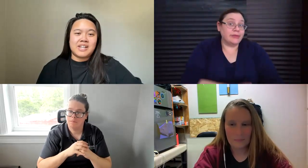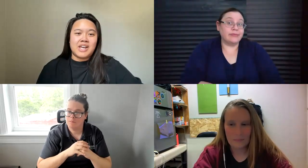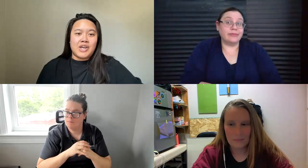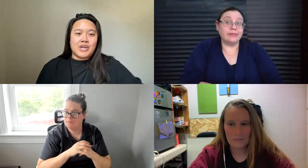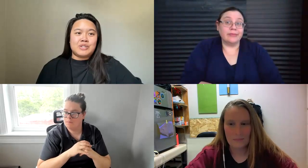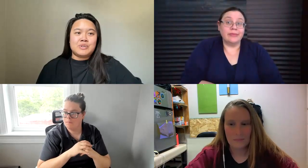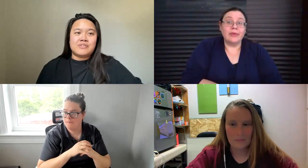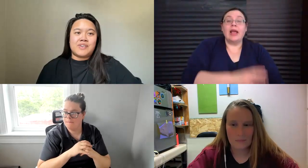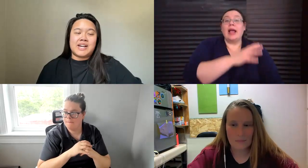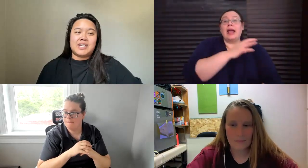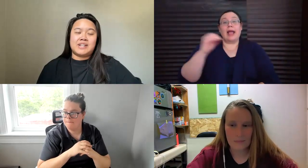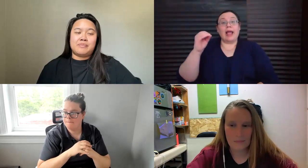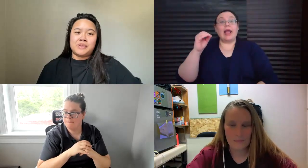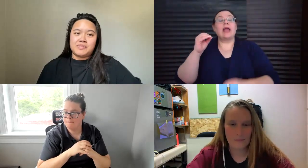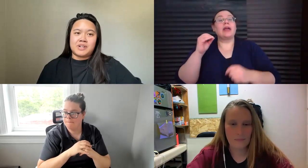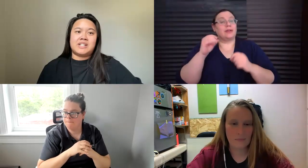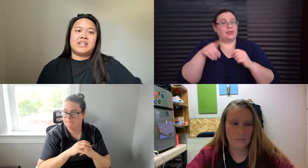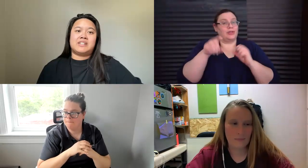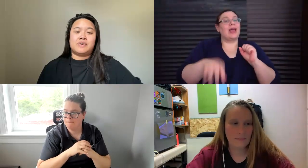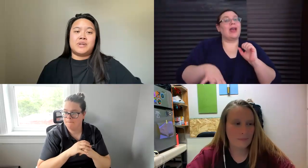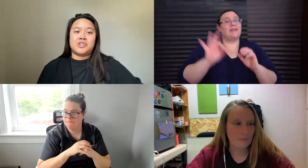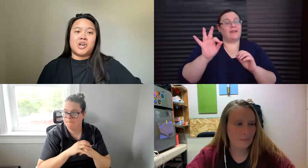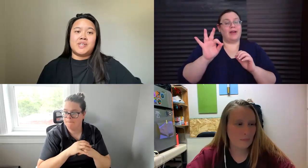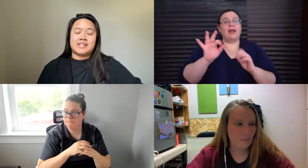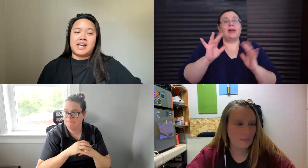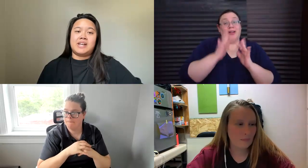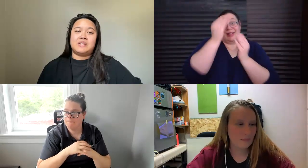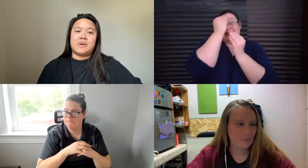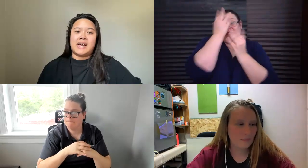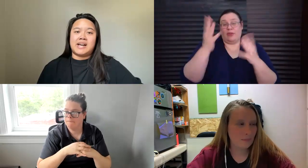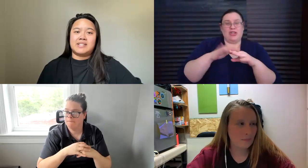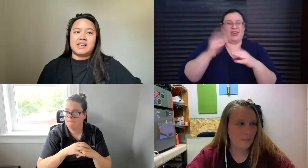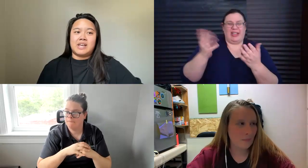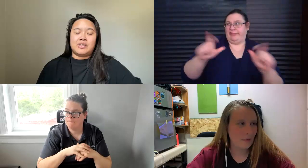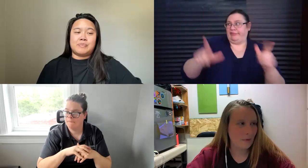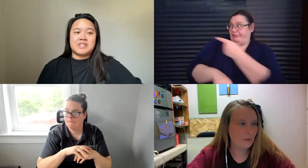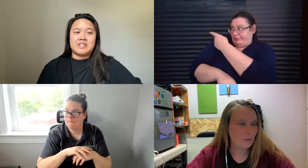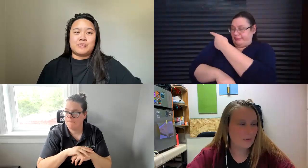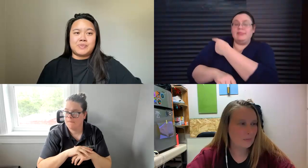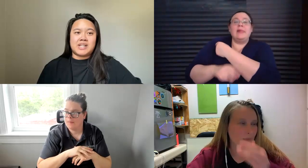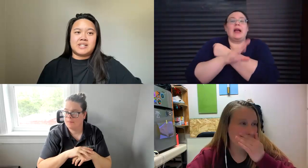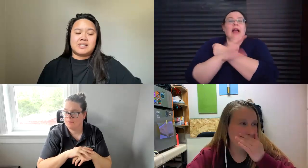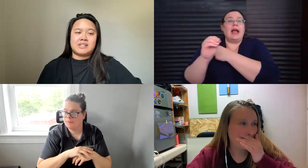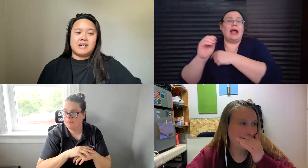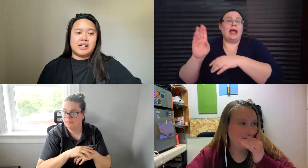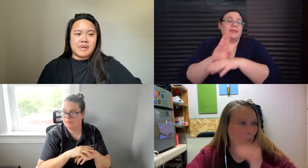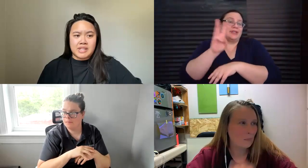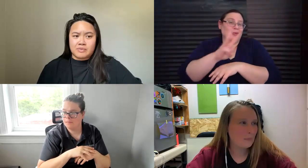And then you can find both of their contact information on this slide, as well as their business websites.